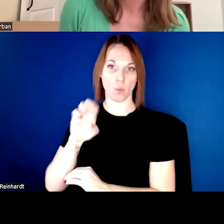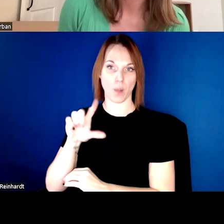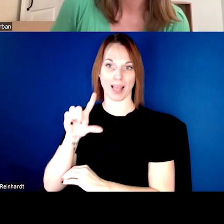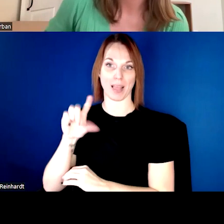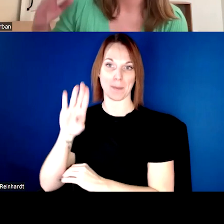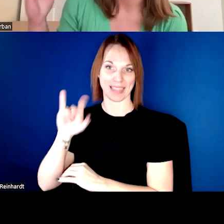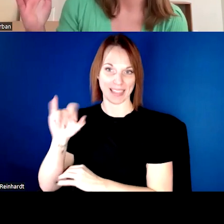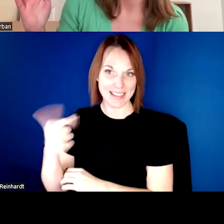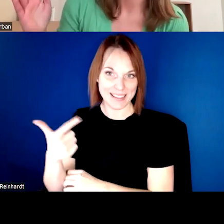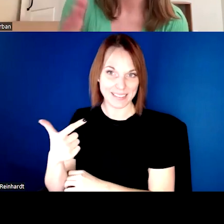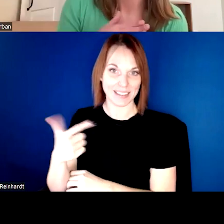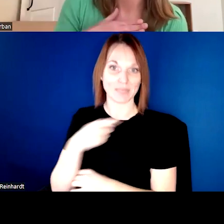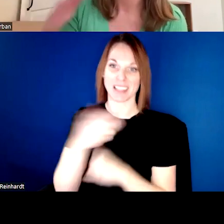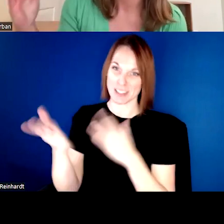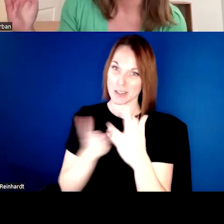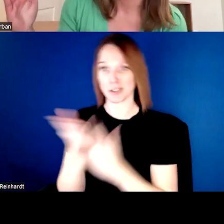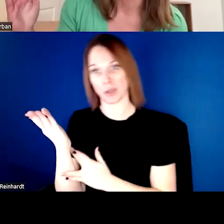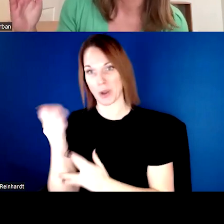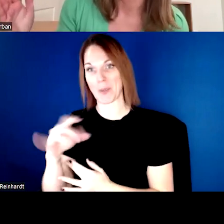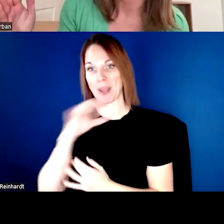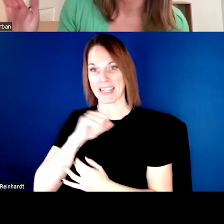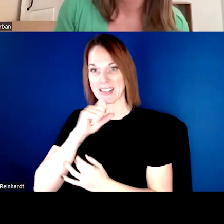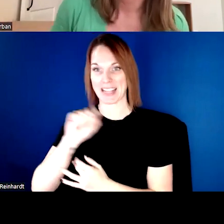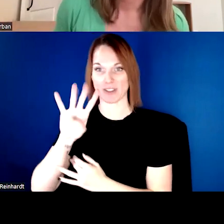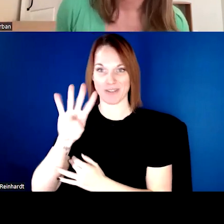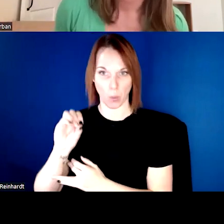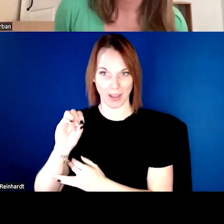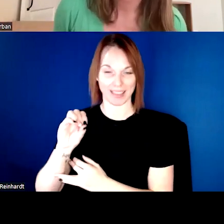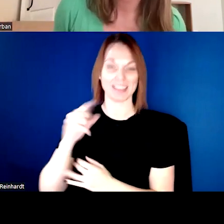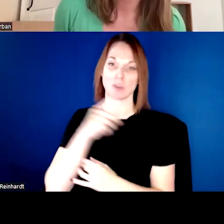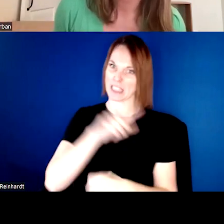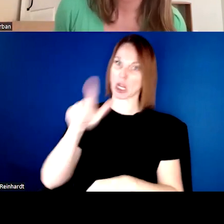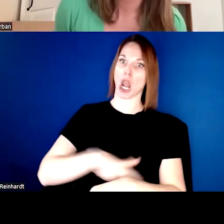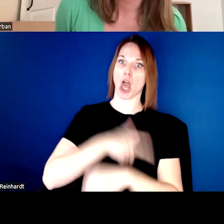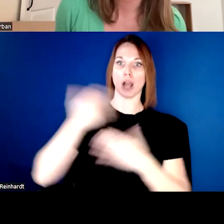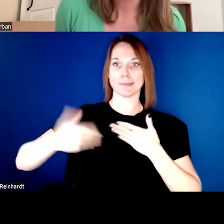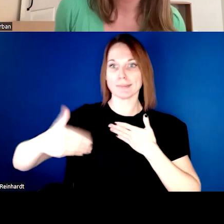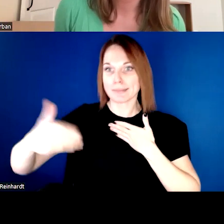this is through age 40,so this is a very long run effect. The people that it's helping the most